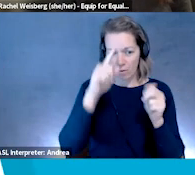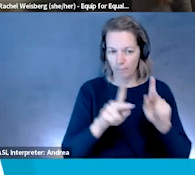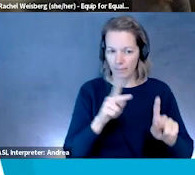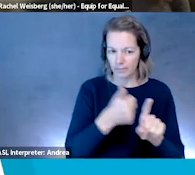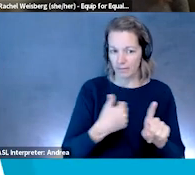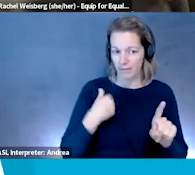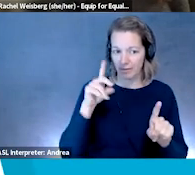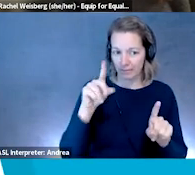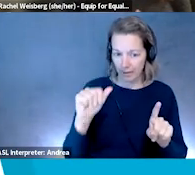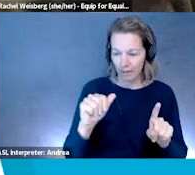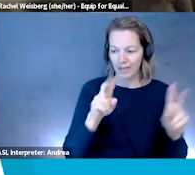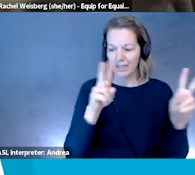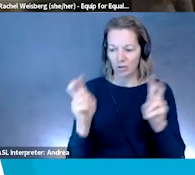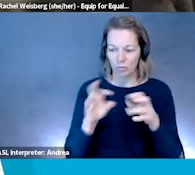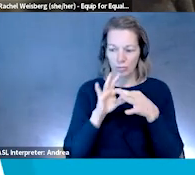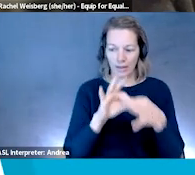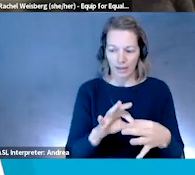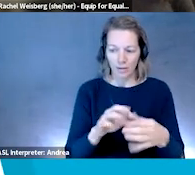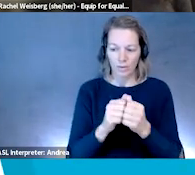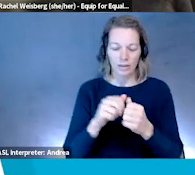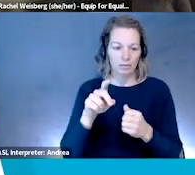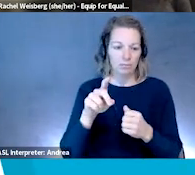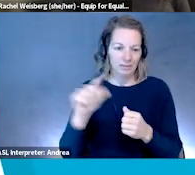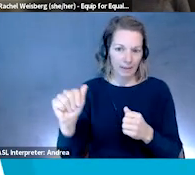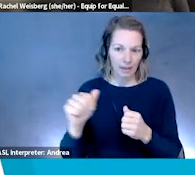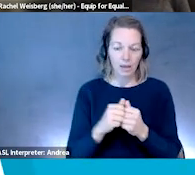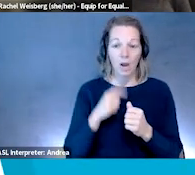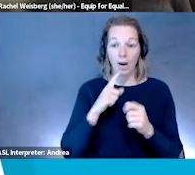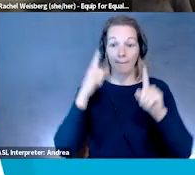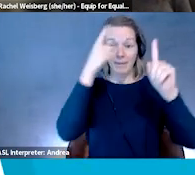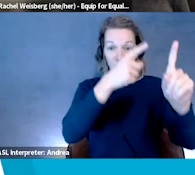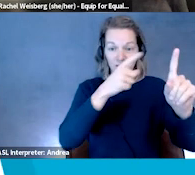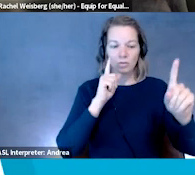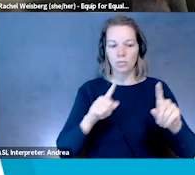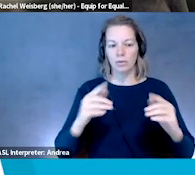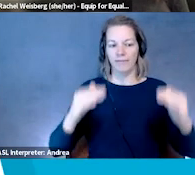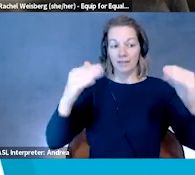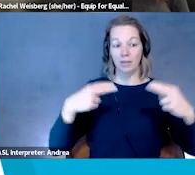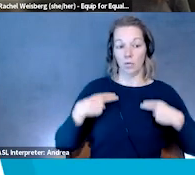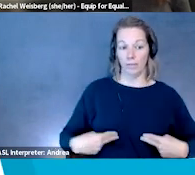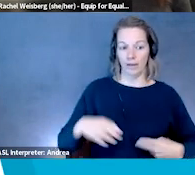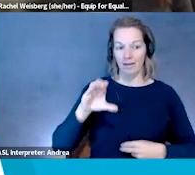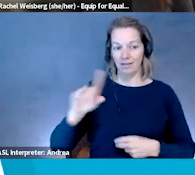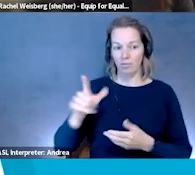SINGLE STATE. WE ARE DESIGNATED TO PROVIDE LEGAL HELP FOR PEOPLE WITH DIABILITIES ON ISSUES